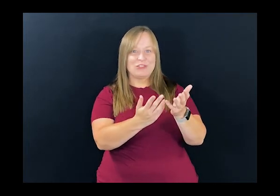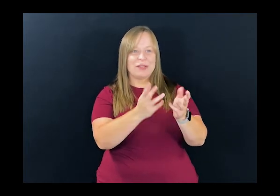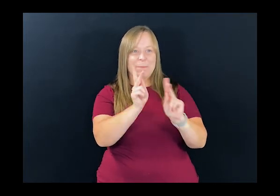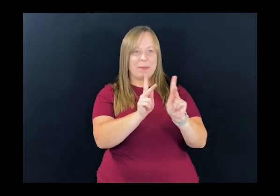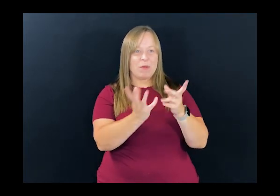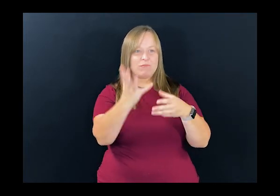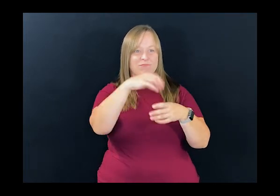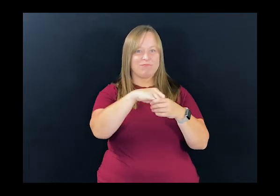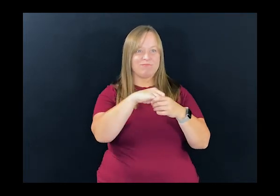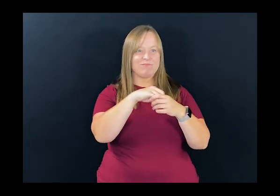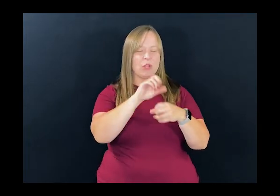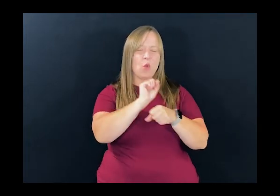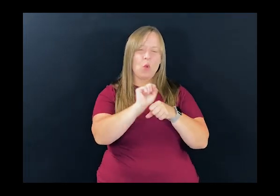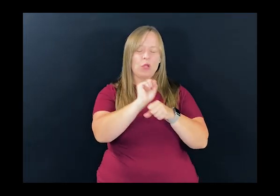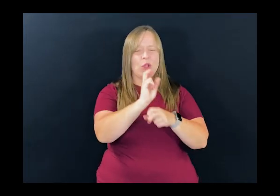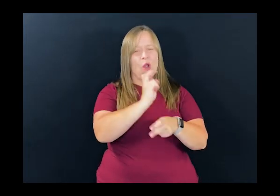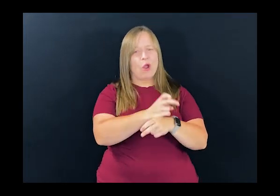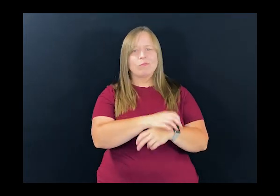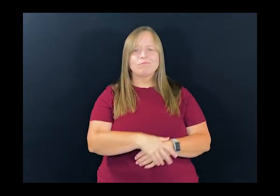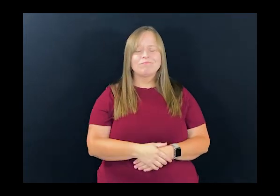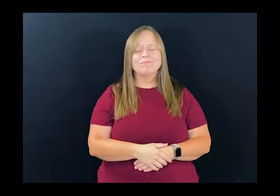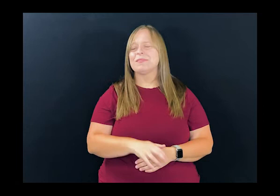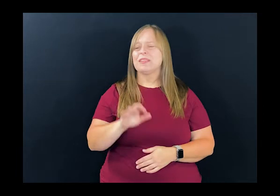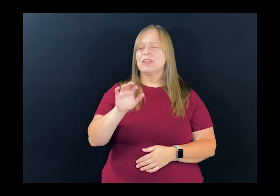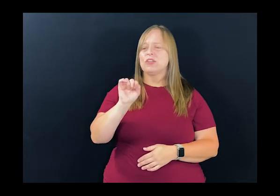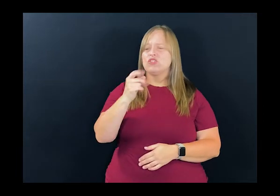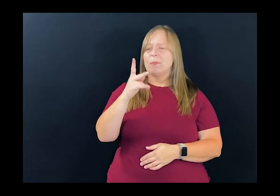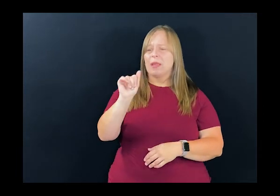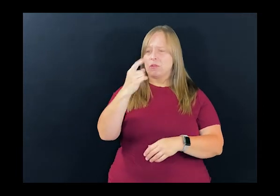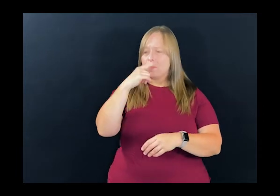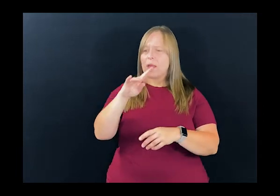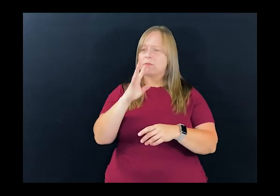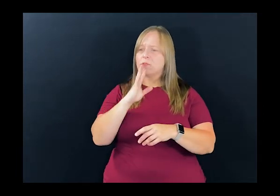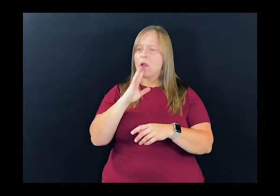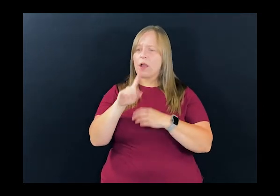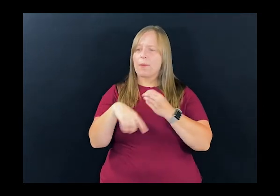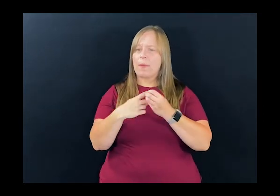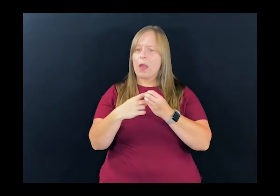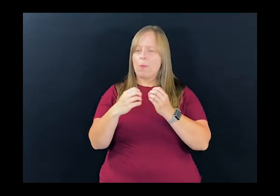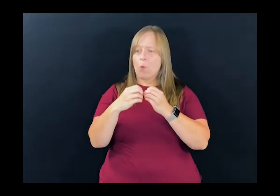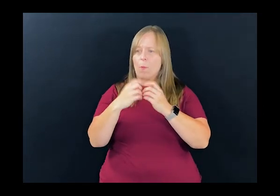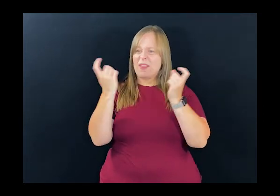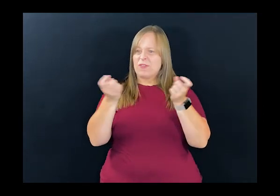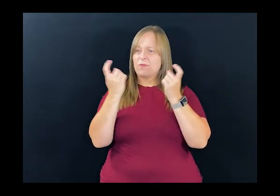of the people that are working so hard. [Katrin] Shameka, Can you tell us a little bit more about the film festival?